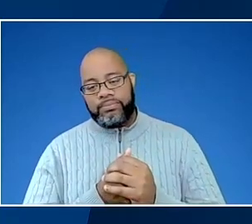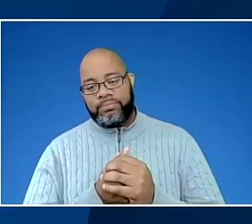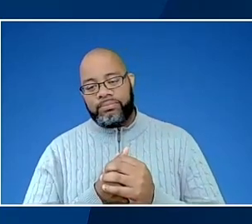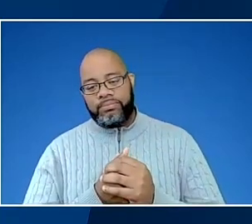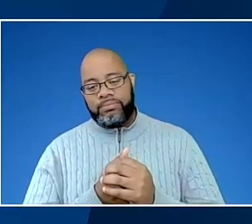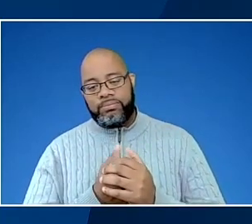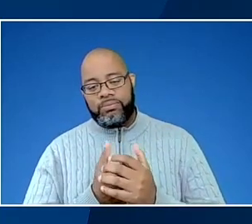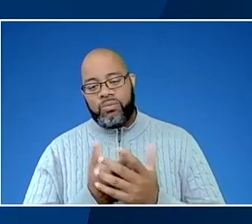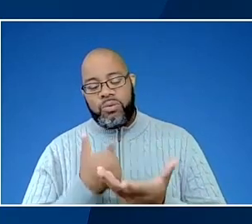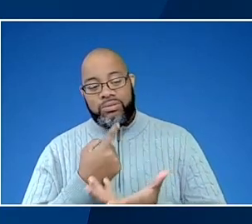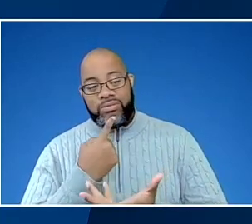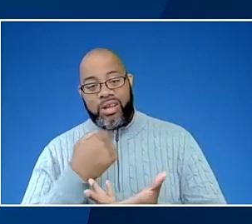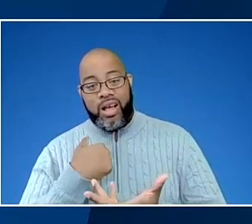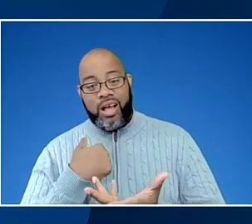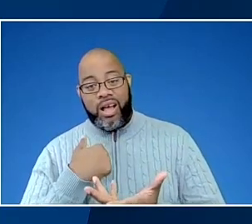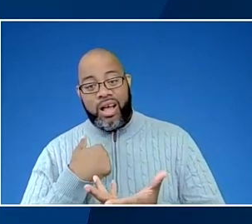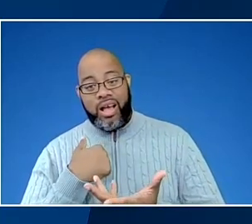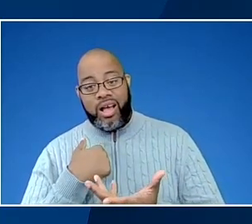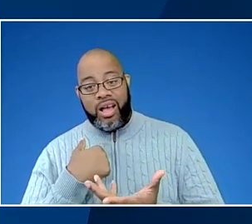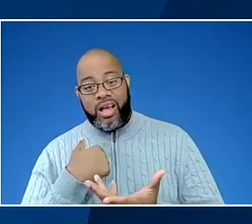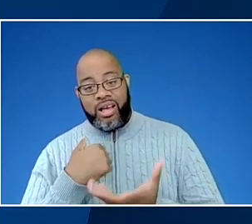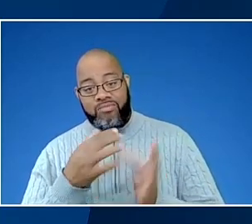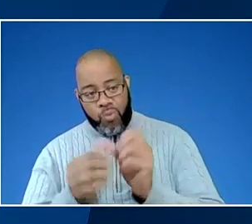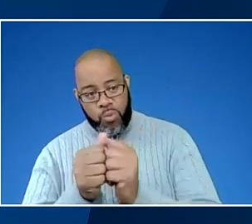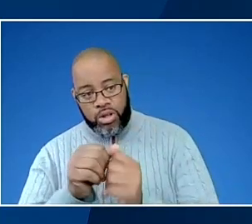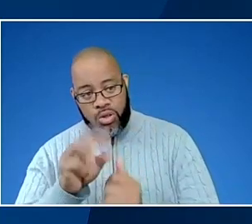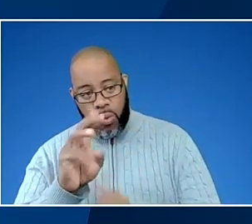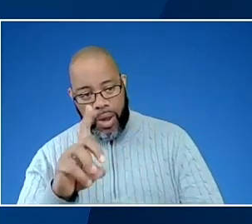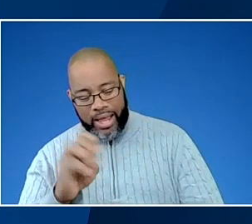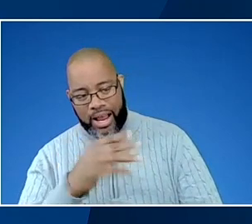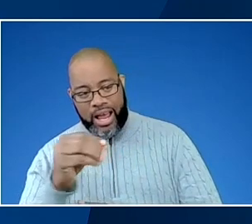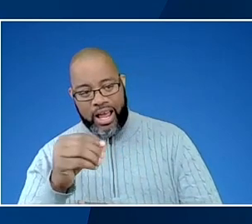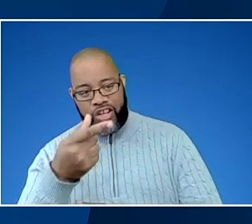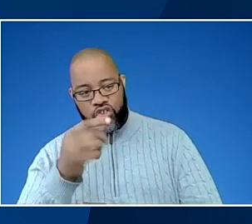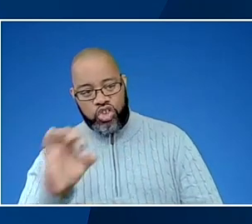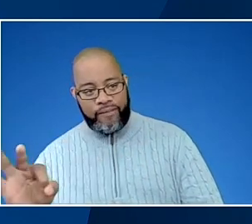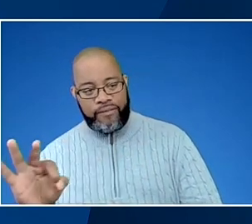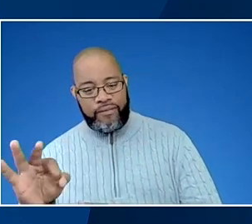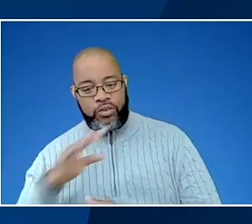say I echo what Wade and Geof have addressed in terms of the asylum seekers.